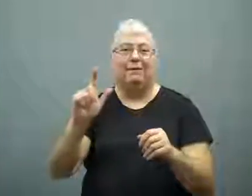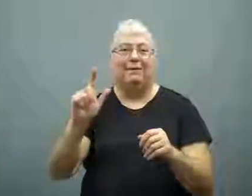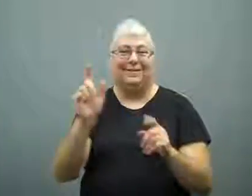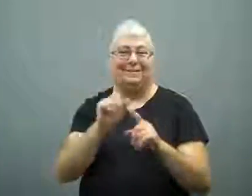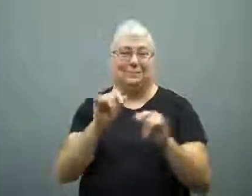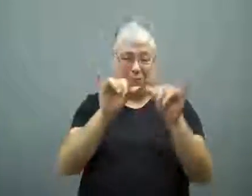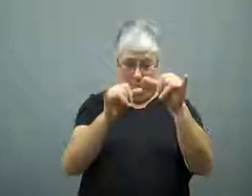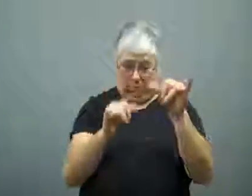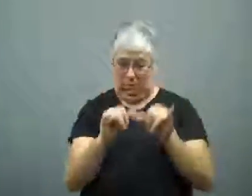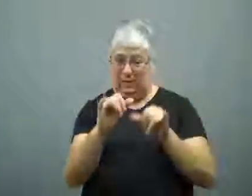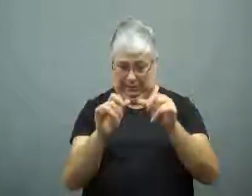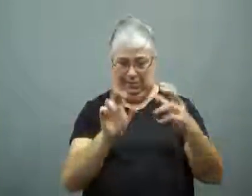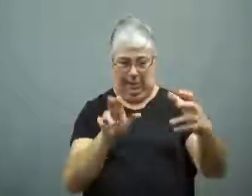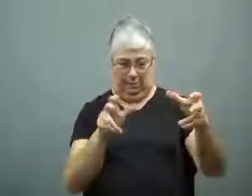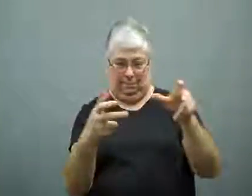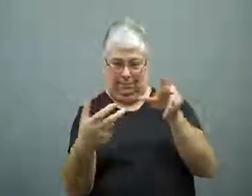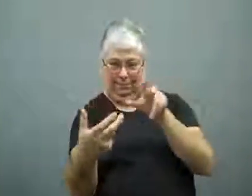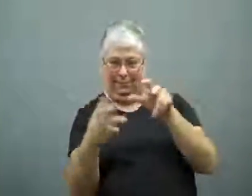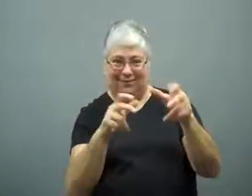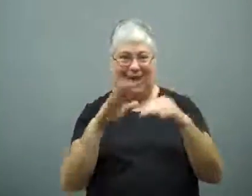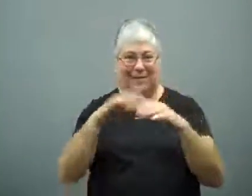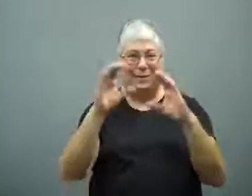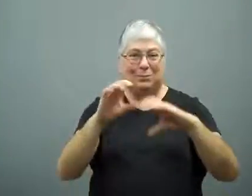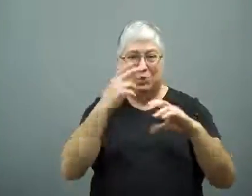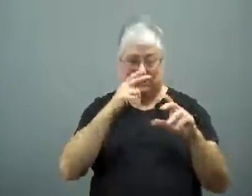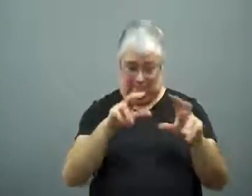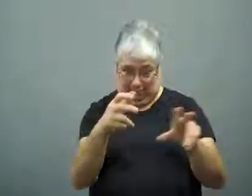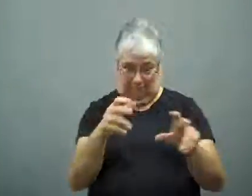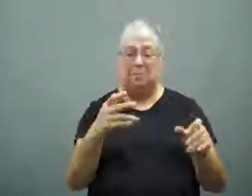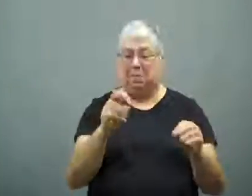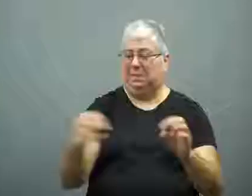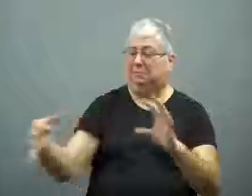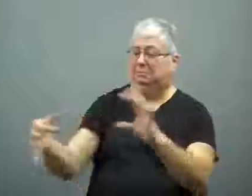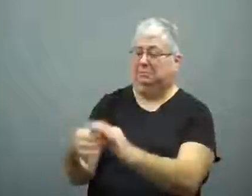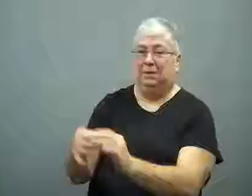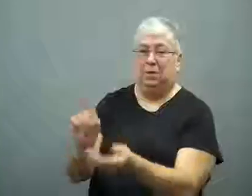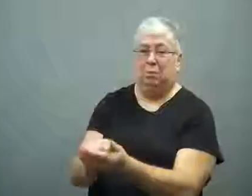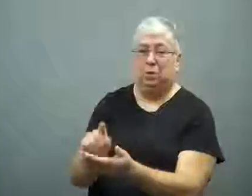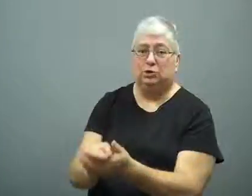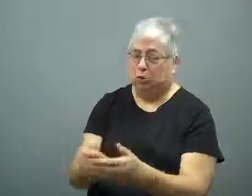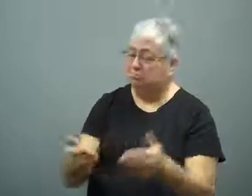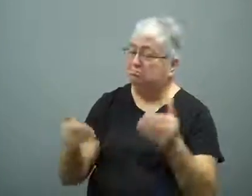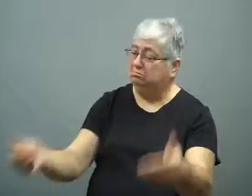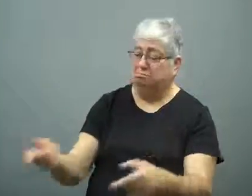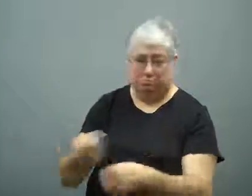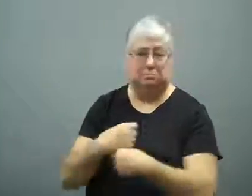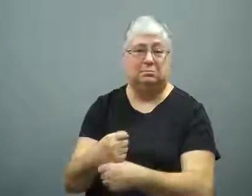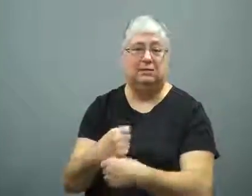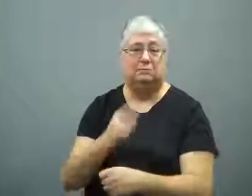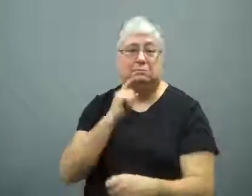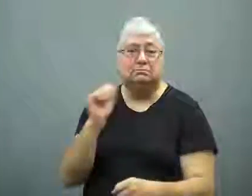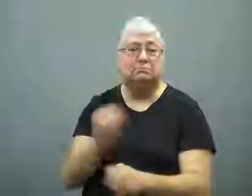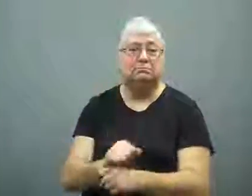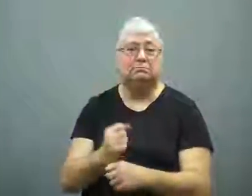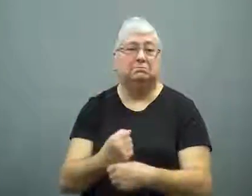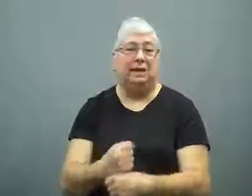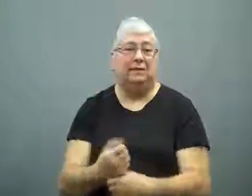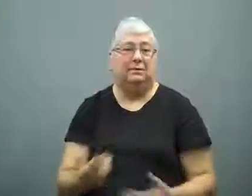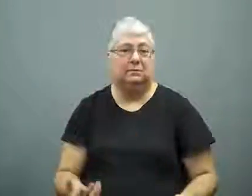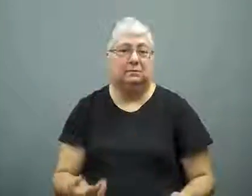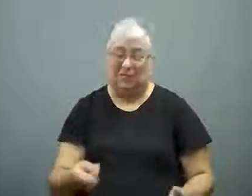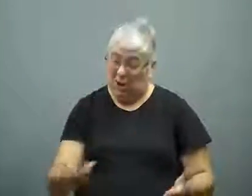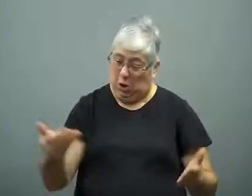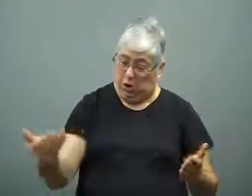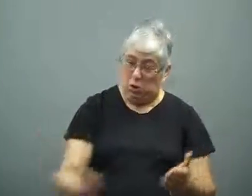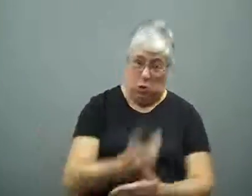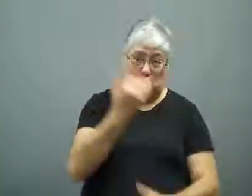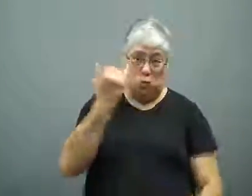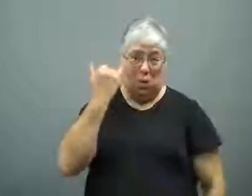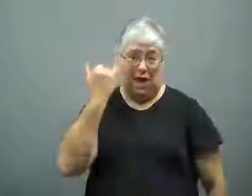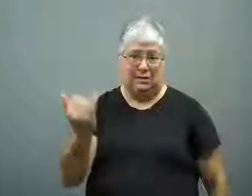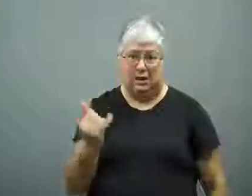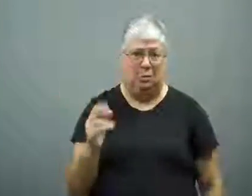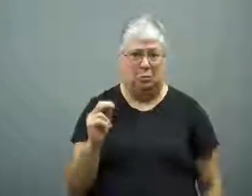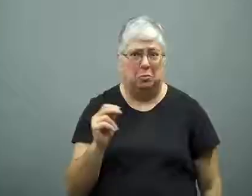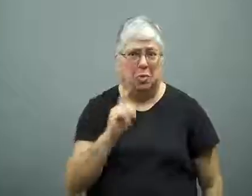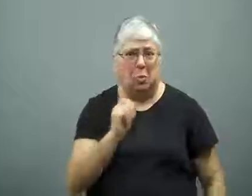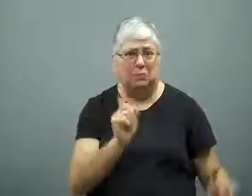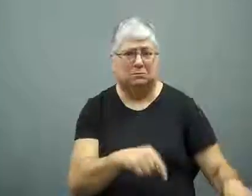It makes a picture on the computer that can be rotated.